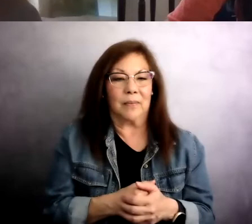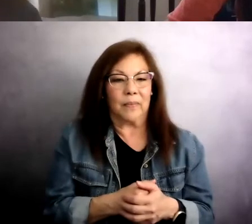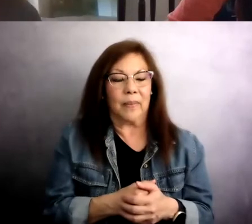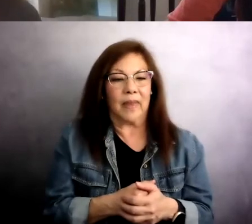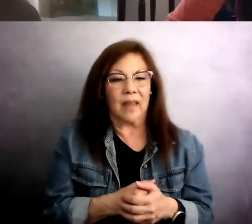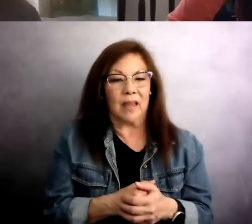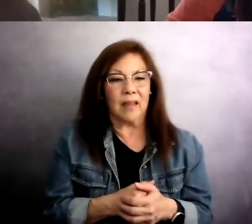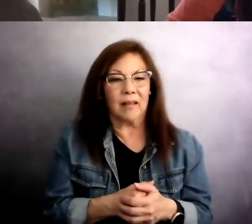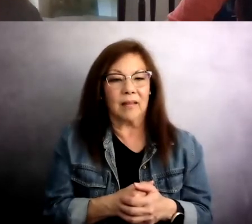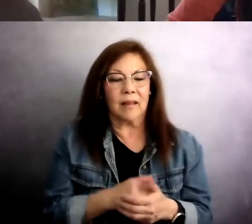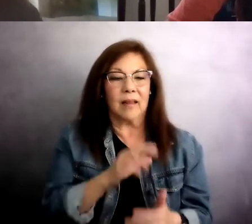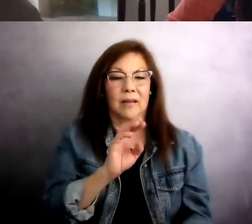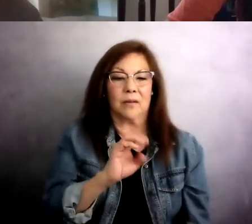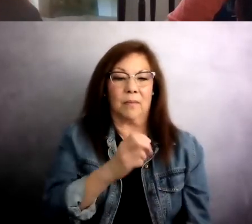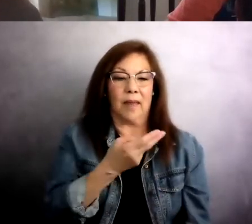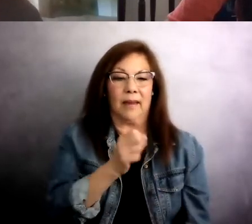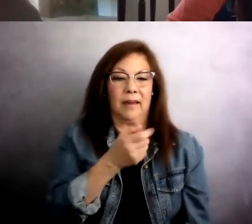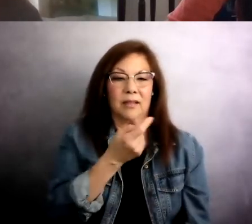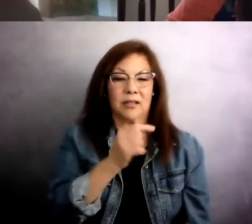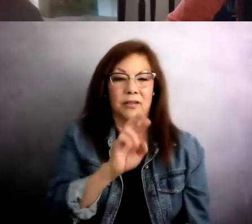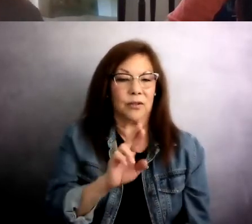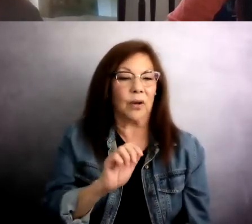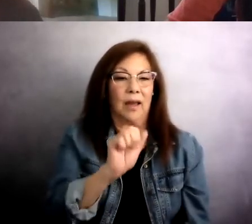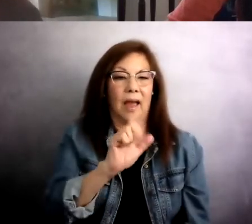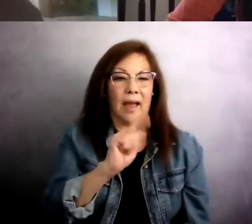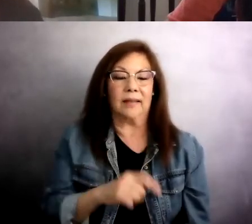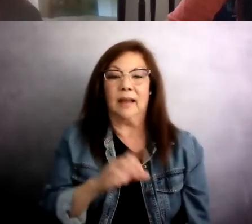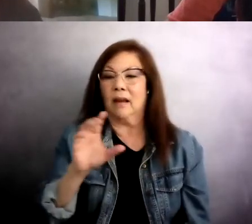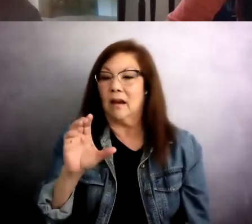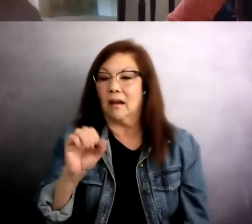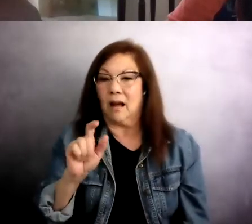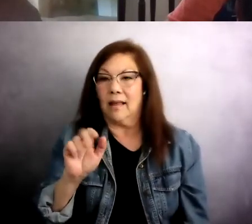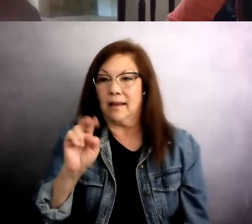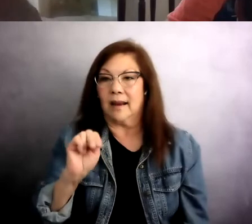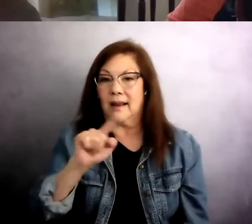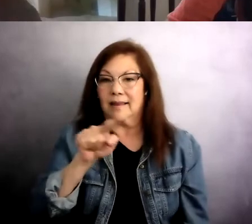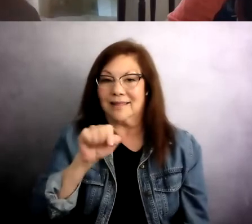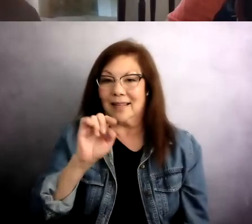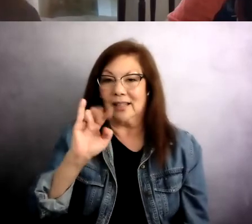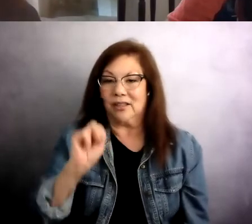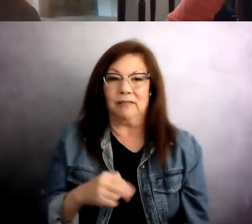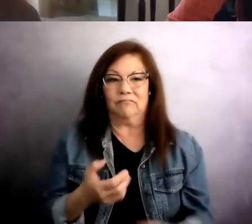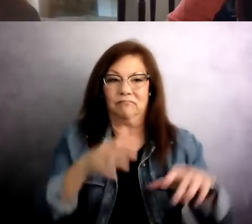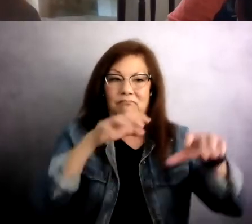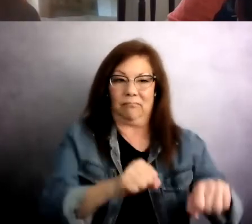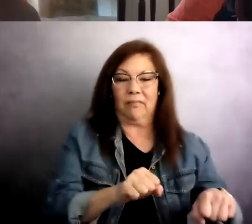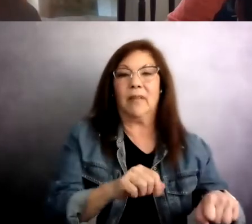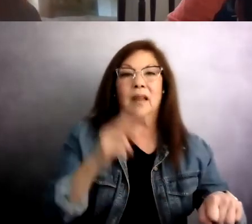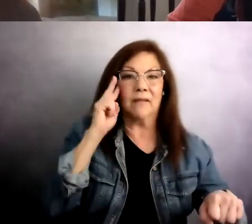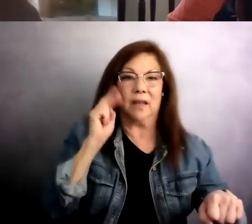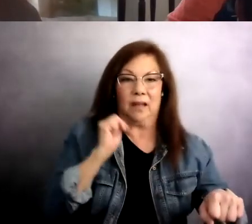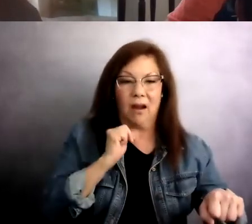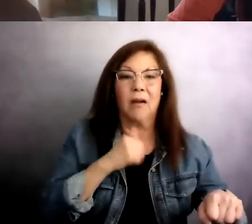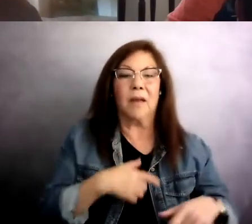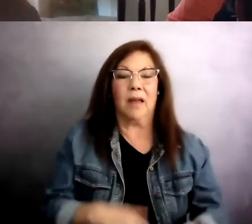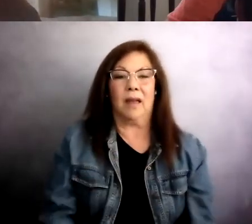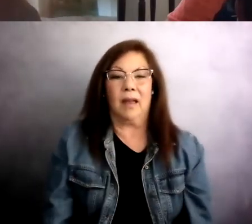Mike Manchester act. There is also the colonization, I don't think I change much